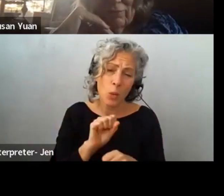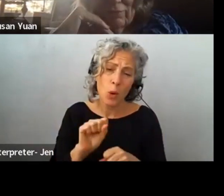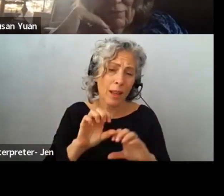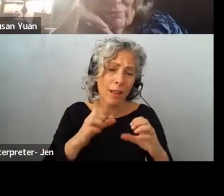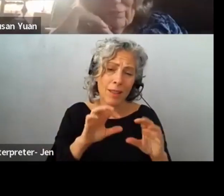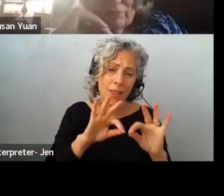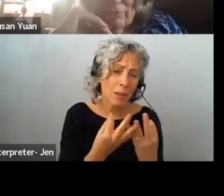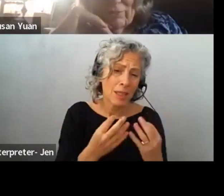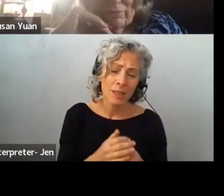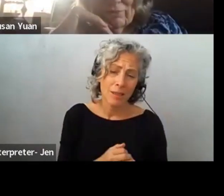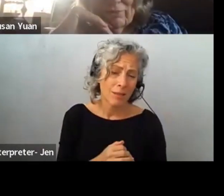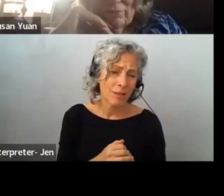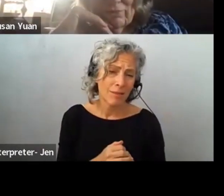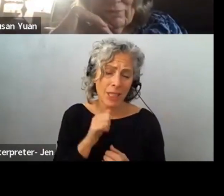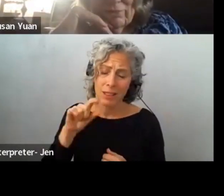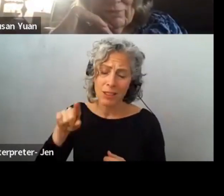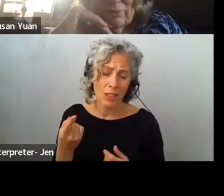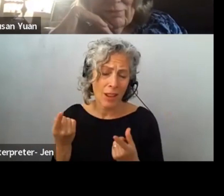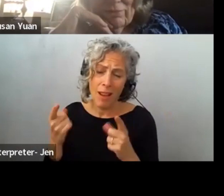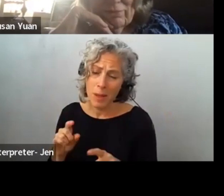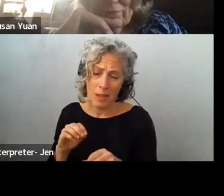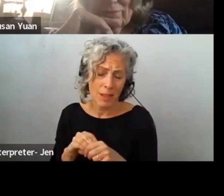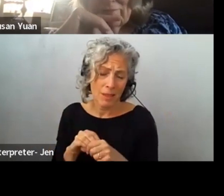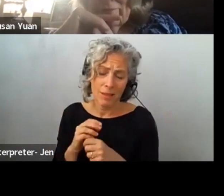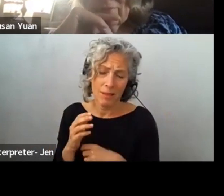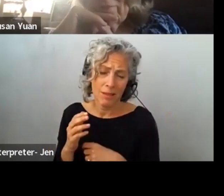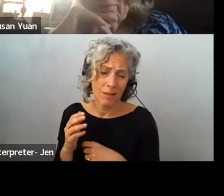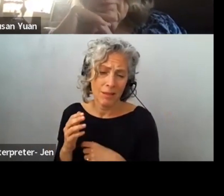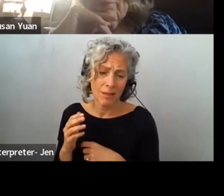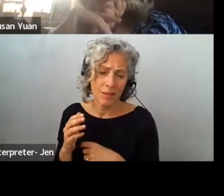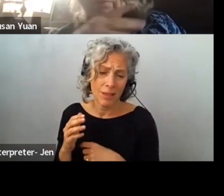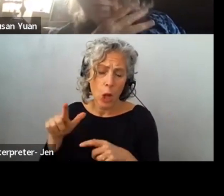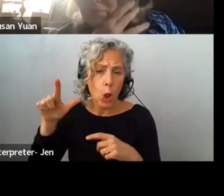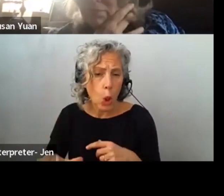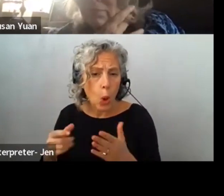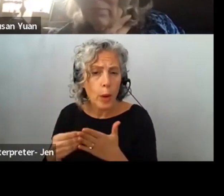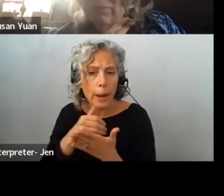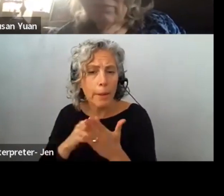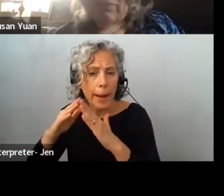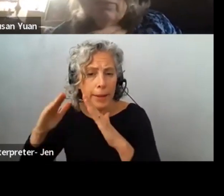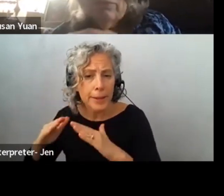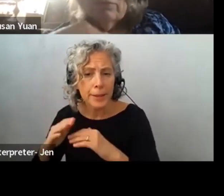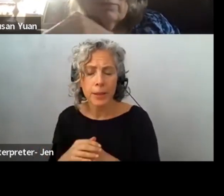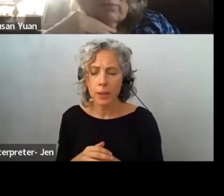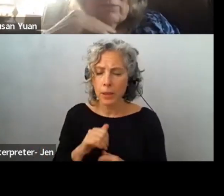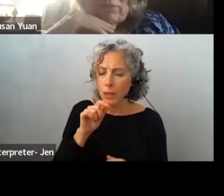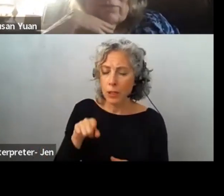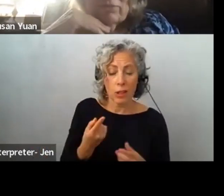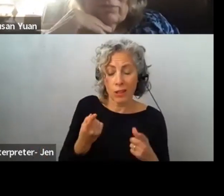happen. In low income houses, it doesn't just happen among people